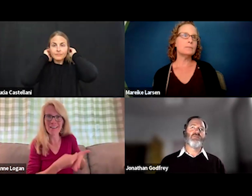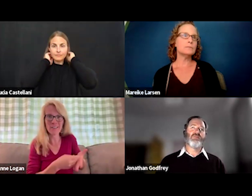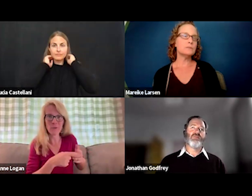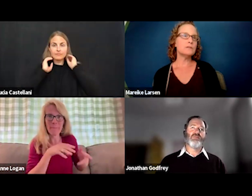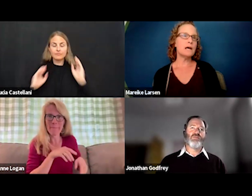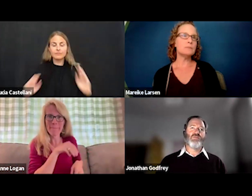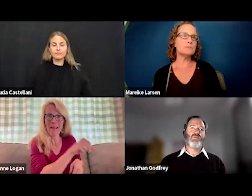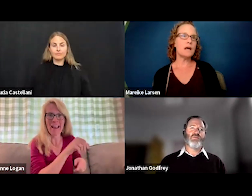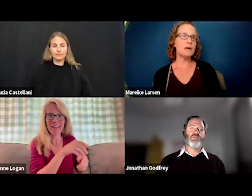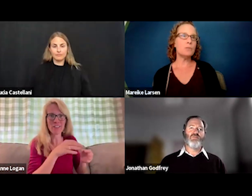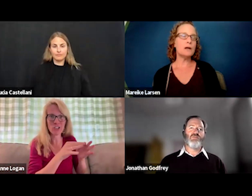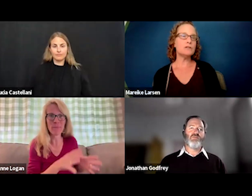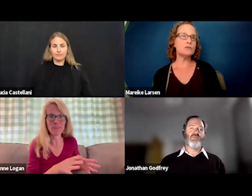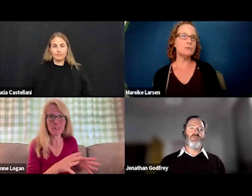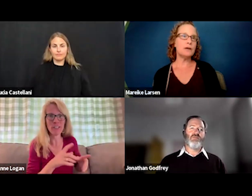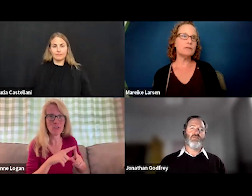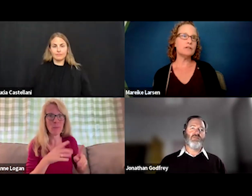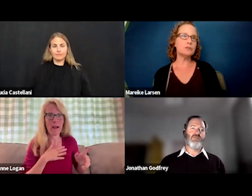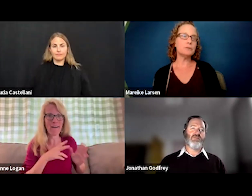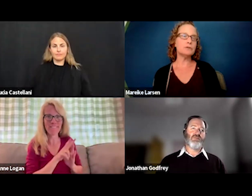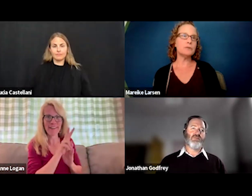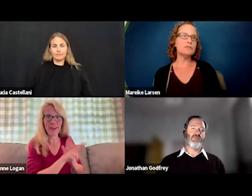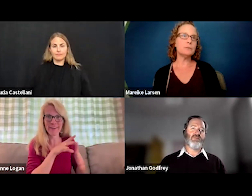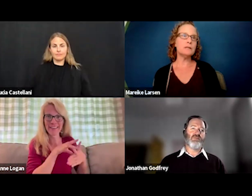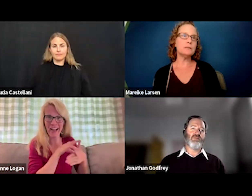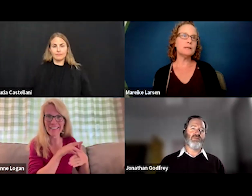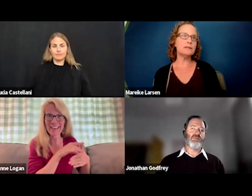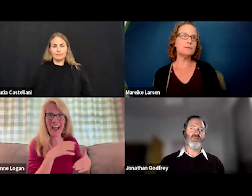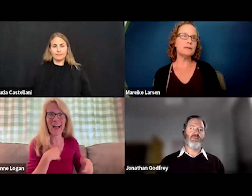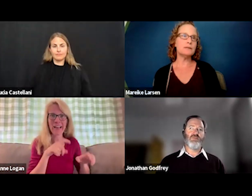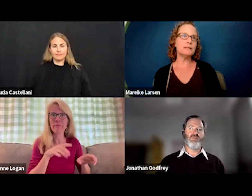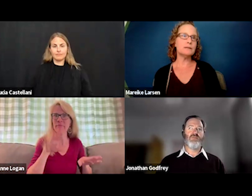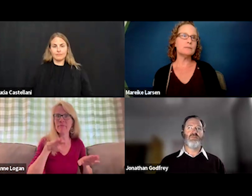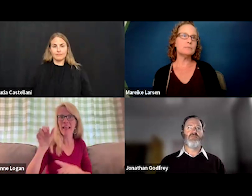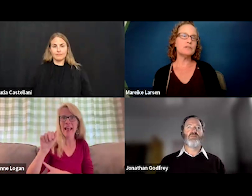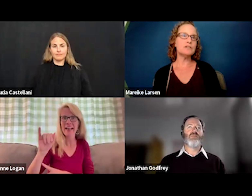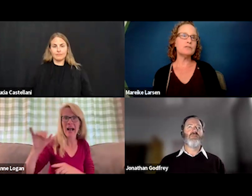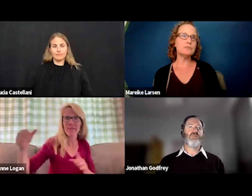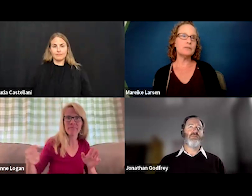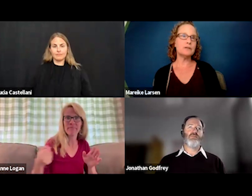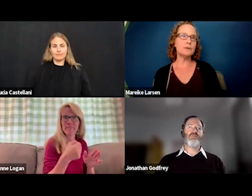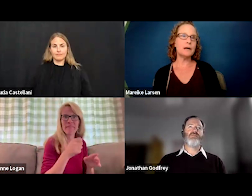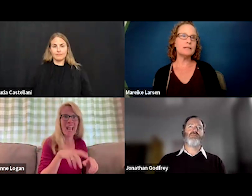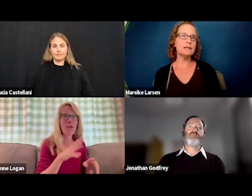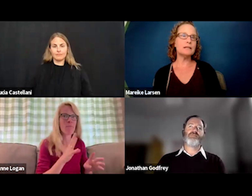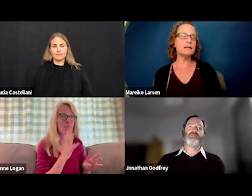Sometimes I want to have an interpreter voice for me, but I don't have it in the budget for my video content.